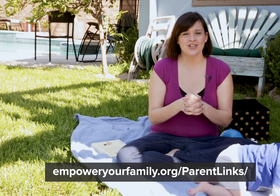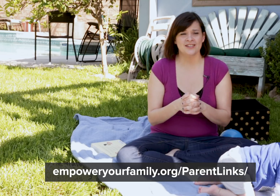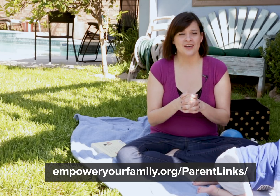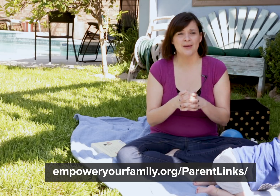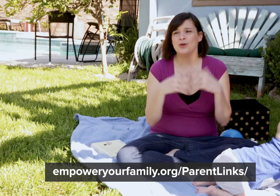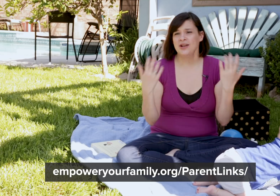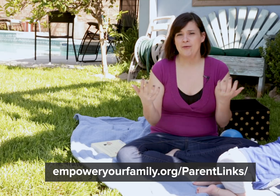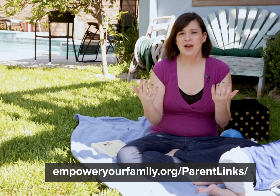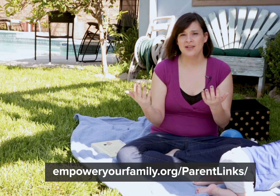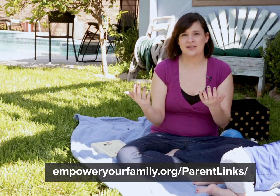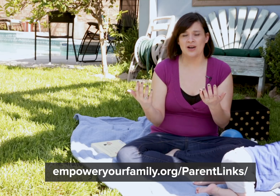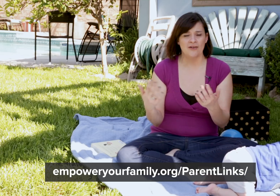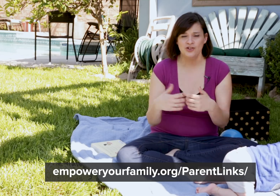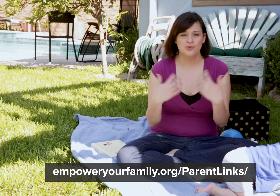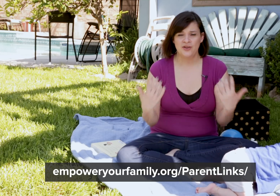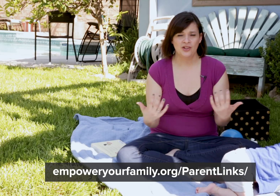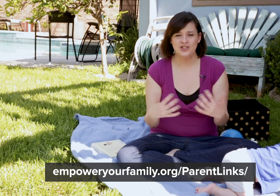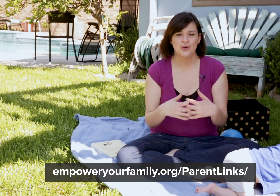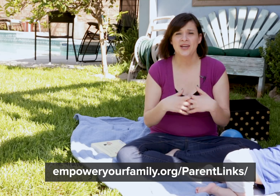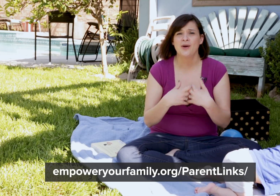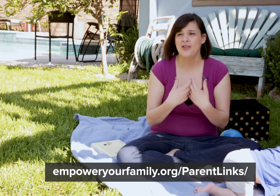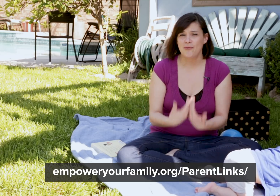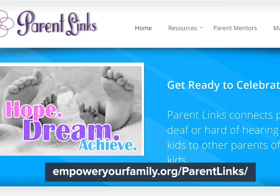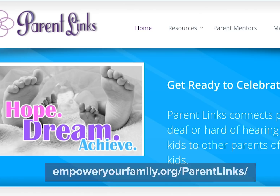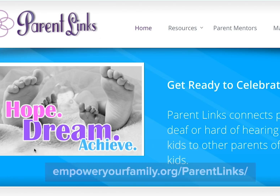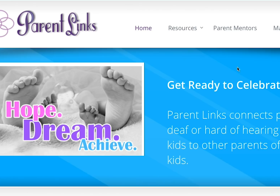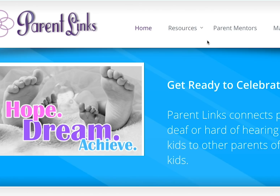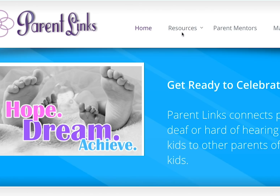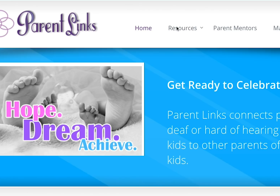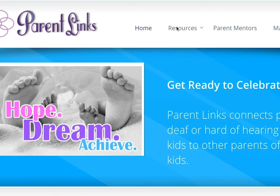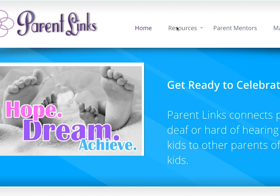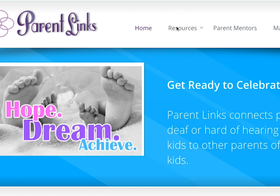which is a community for parents of children with hearing loss, so you can connect with other parents who are going through the same thing.